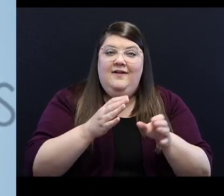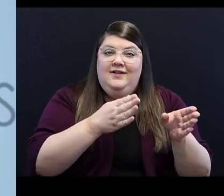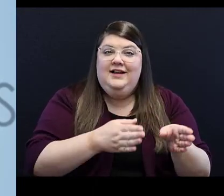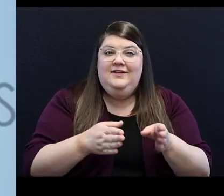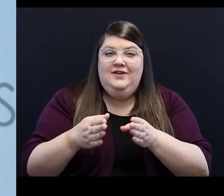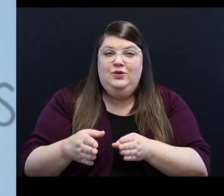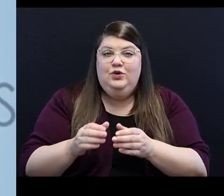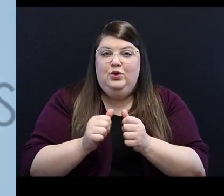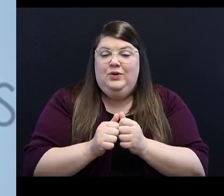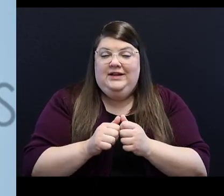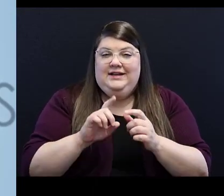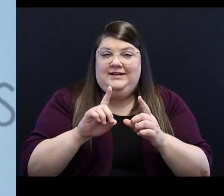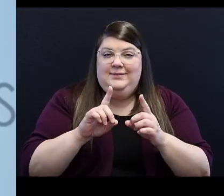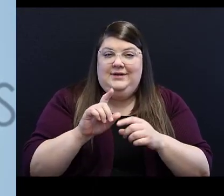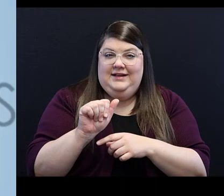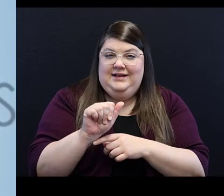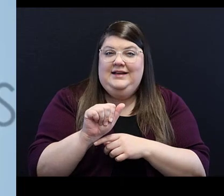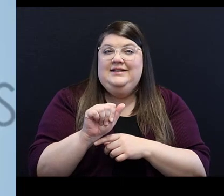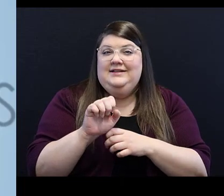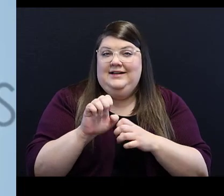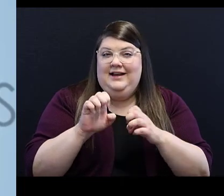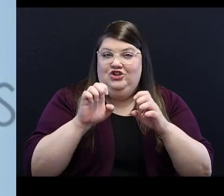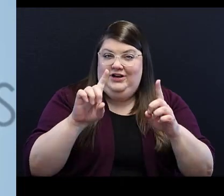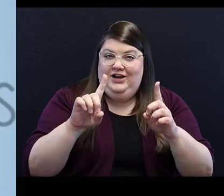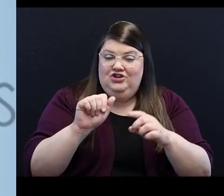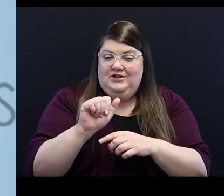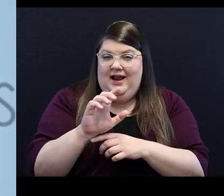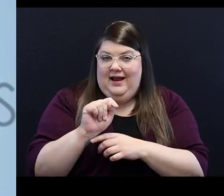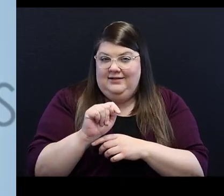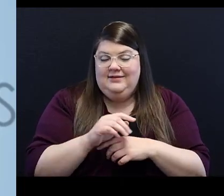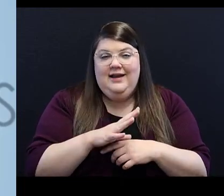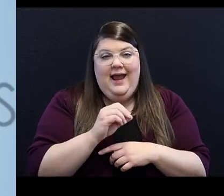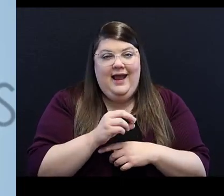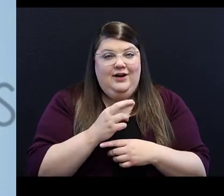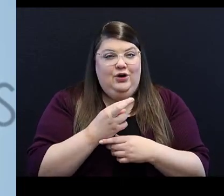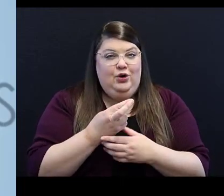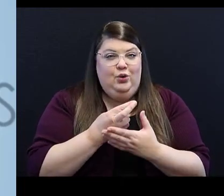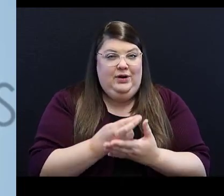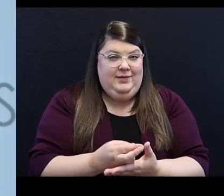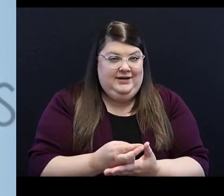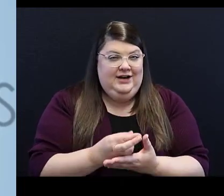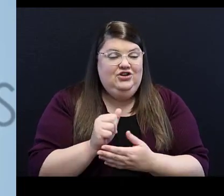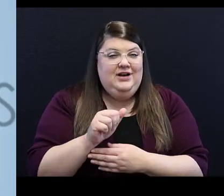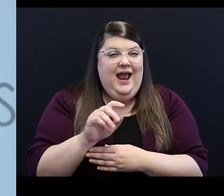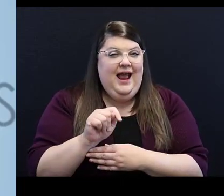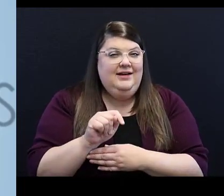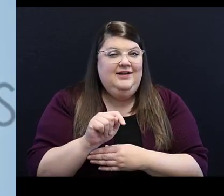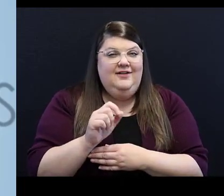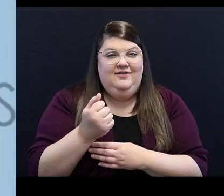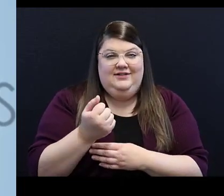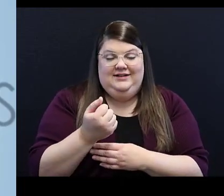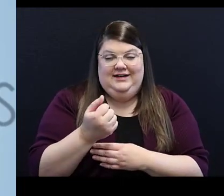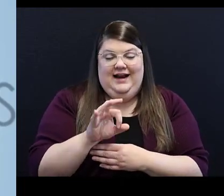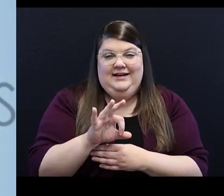Disabilities Education Act (IDEA) and the Rehabilitation Act of 1973.